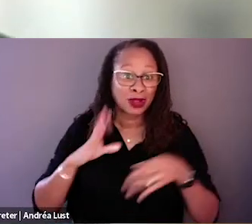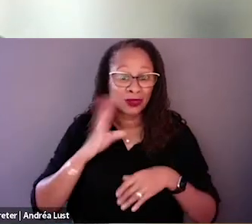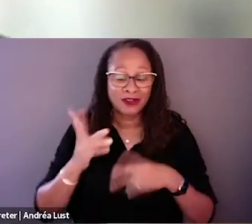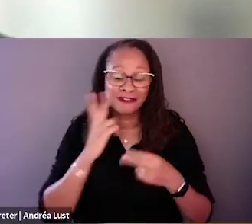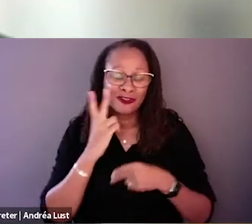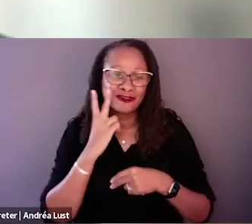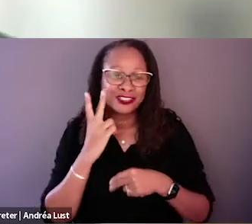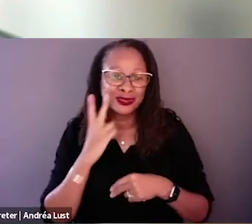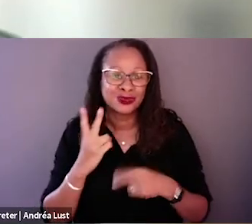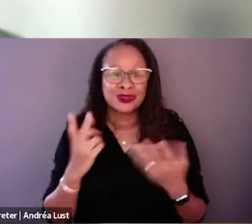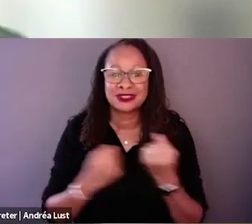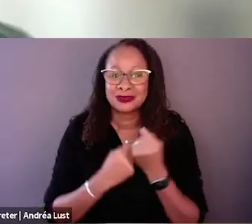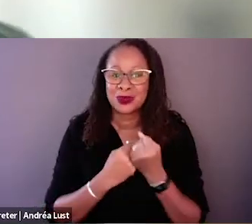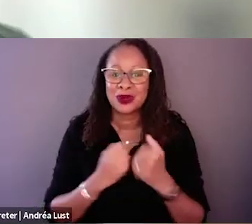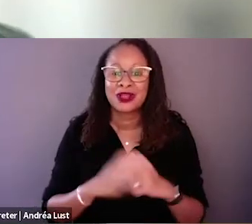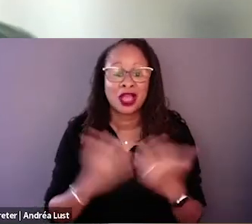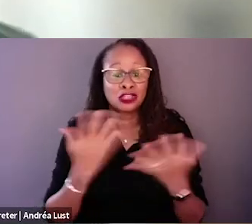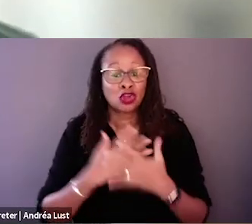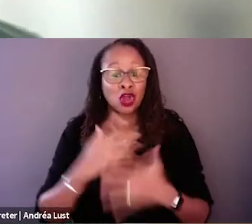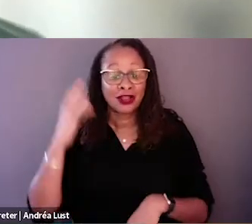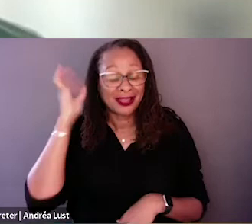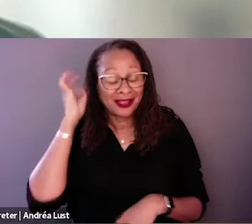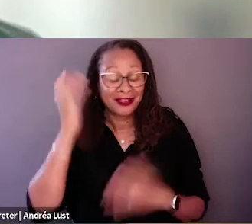Now it's white.